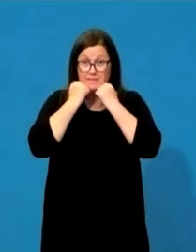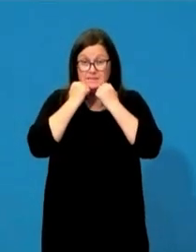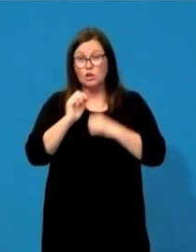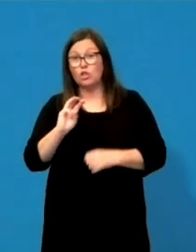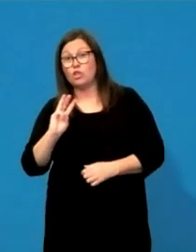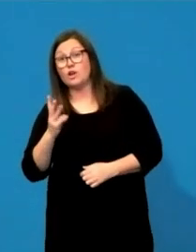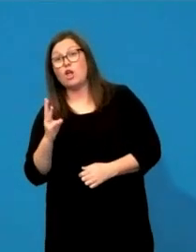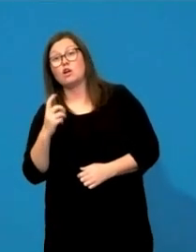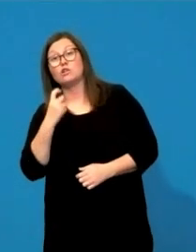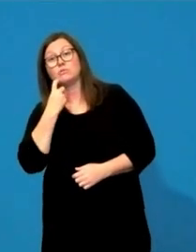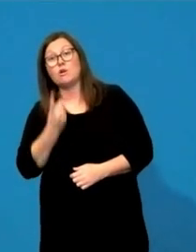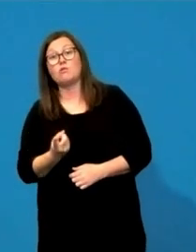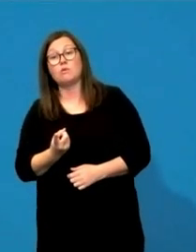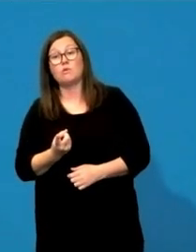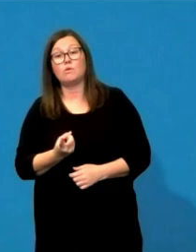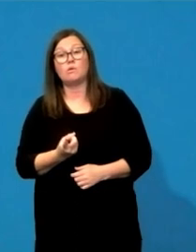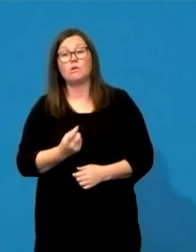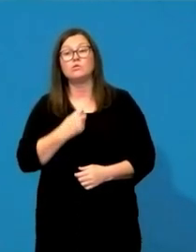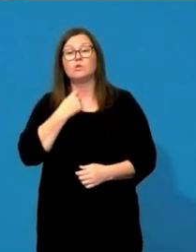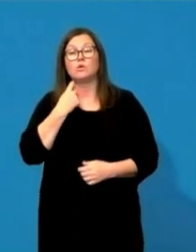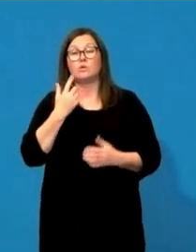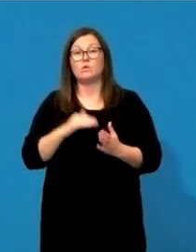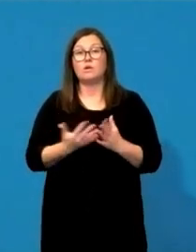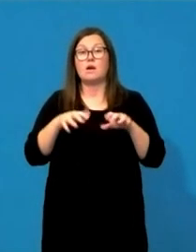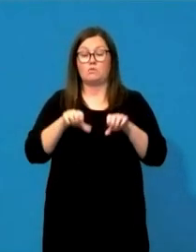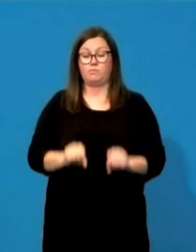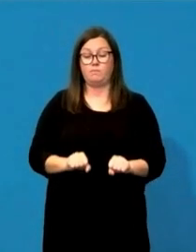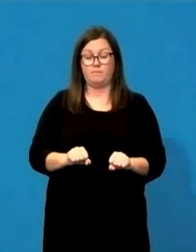In that case, we shall adjourn until 10 am tomorrow, Central Time.